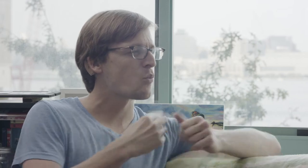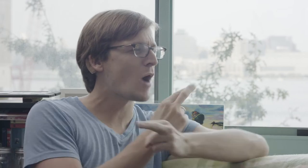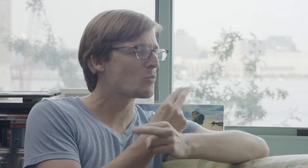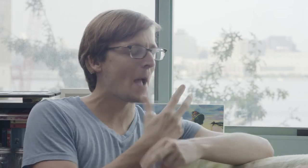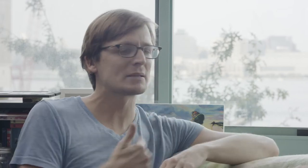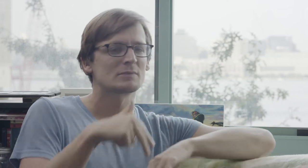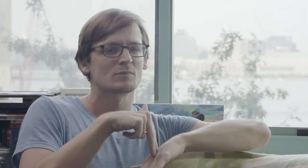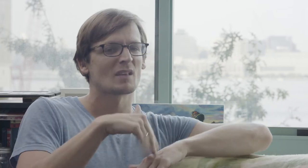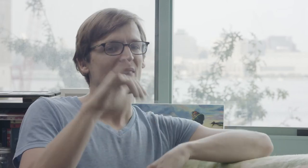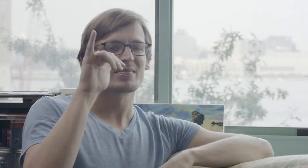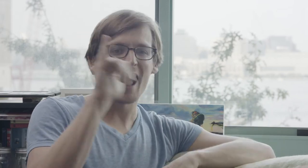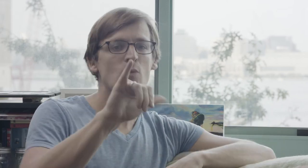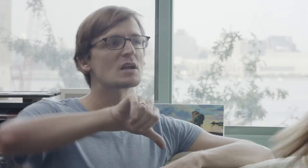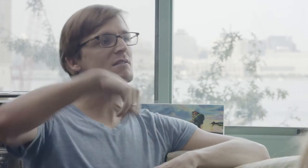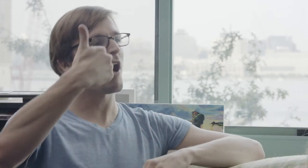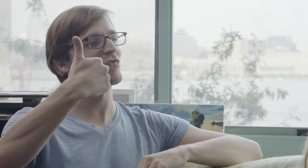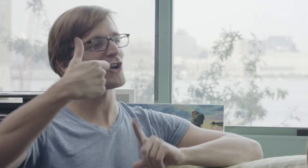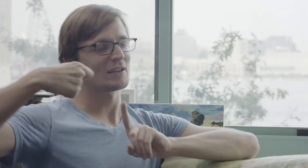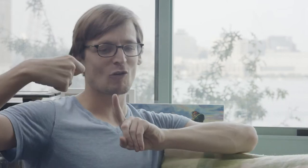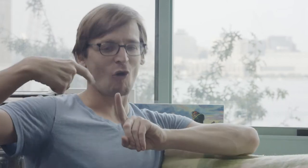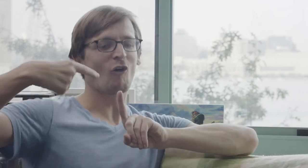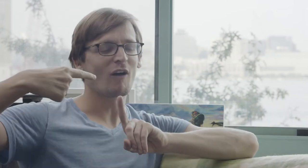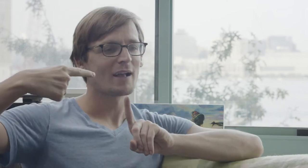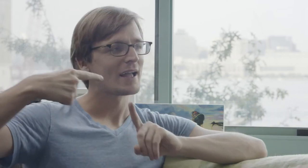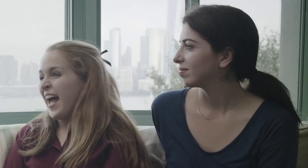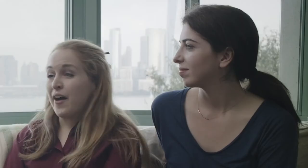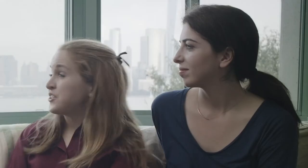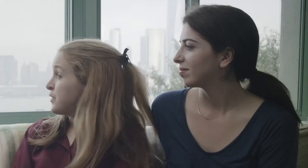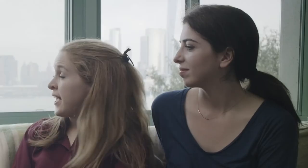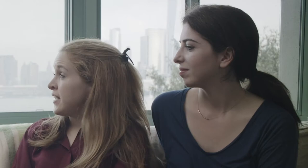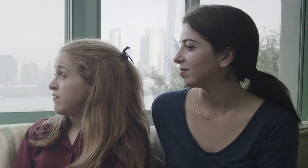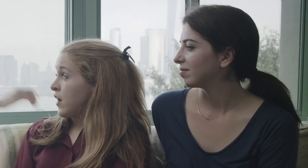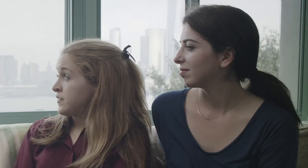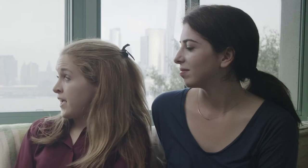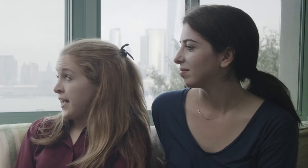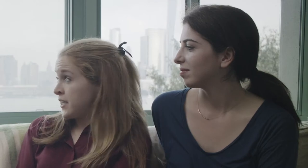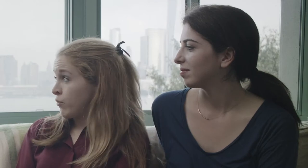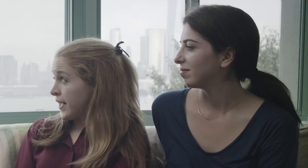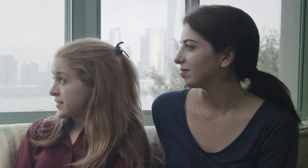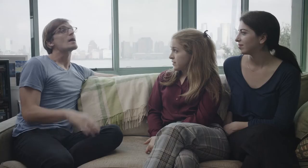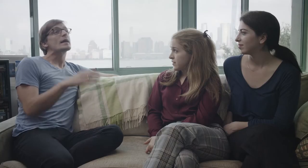I played the White Rabbit, and the bug bit. (chuckles) : How did you get involved at Deaf West?